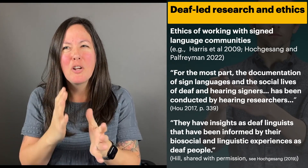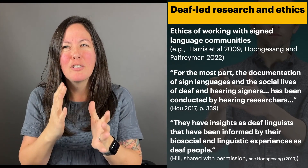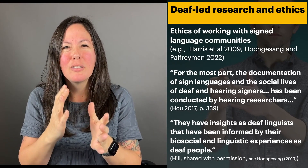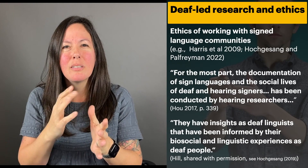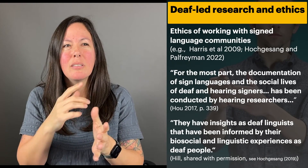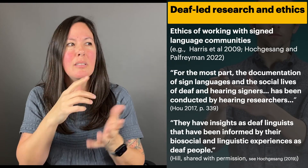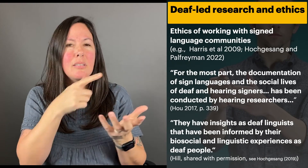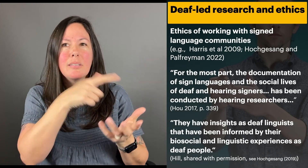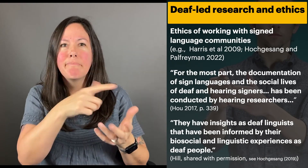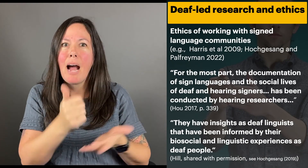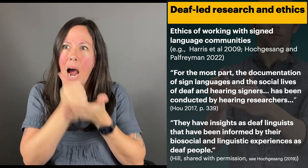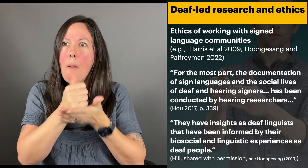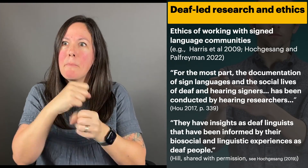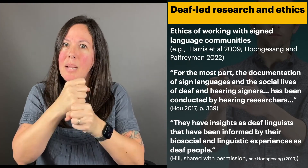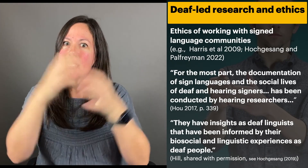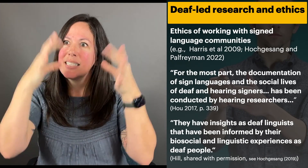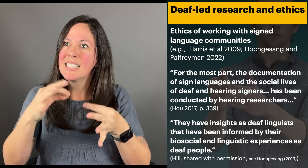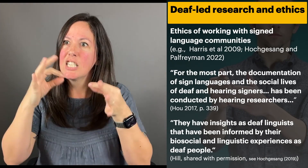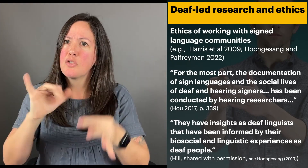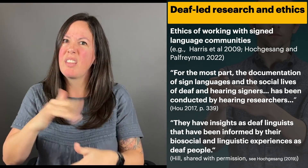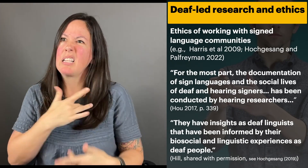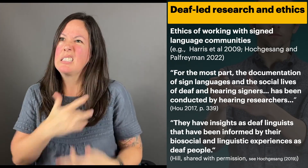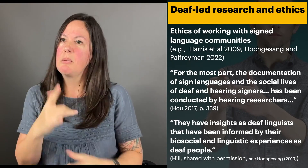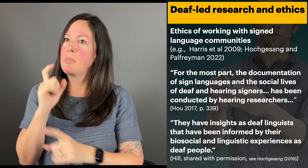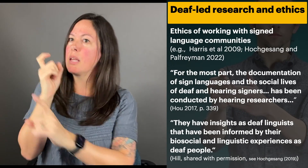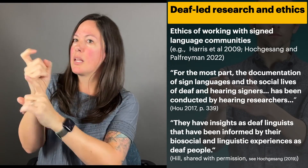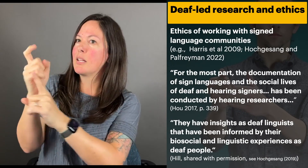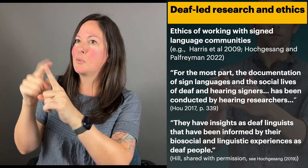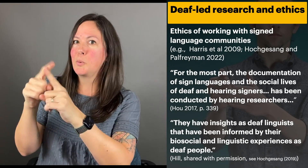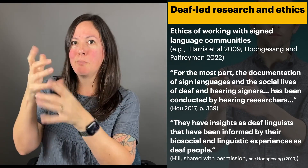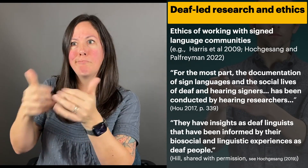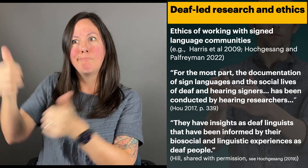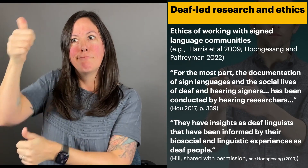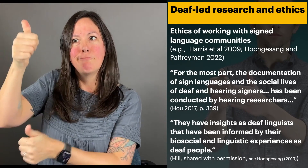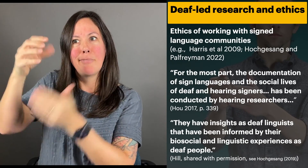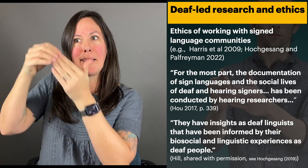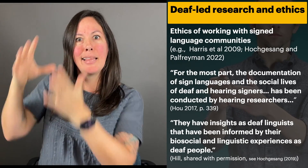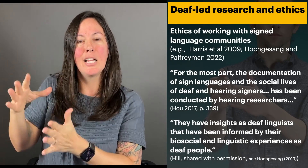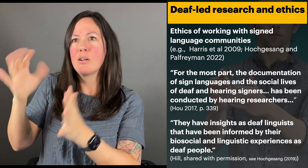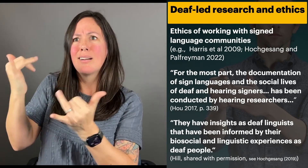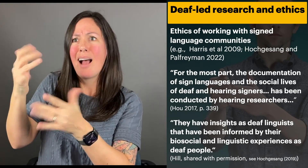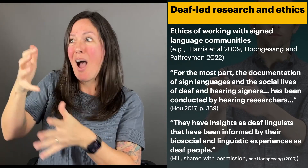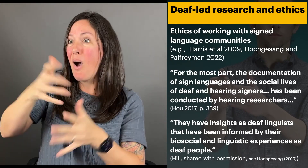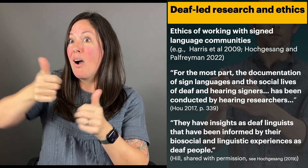background so we want the de communities to be the participants in the data but